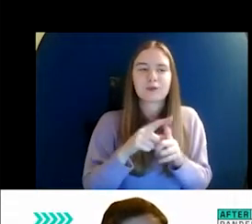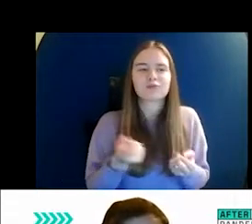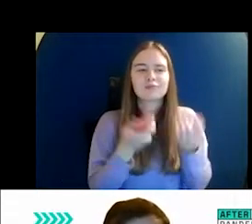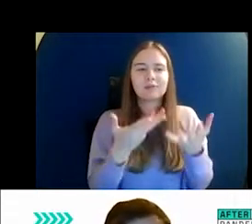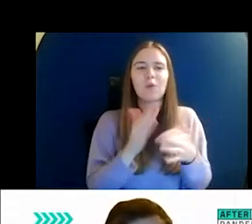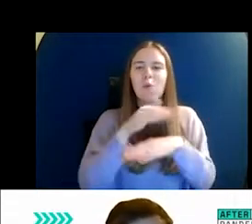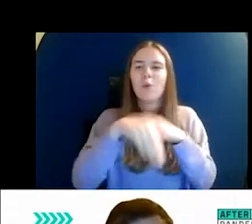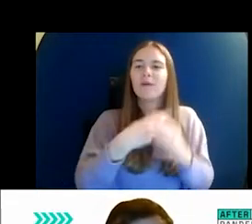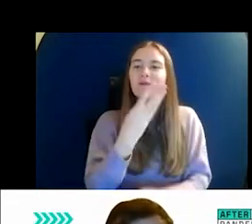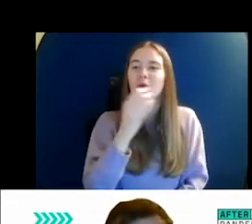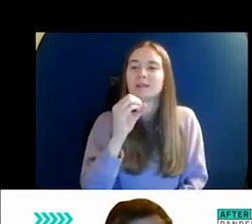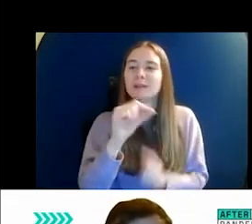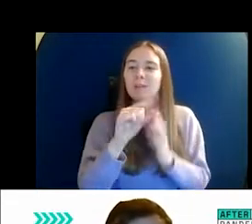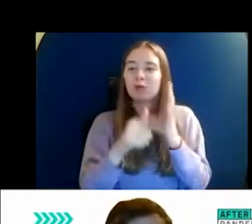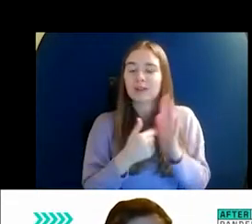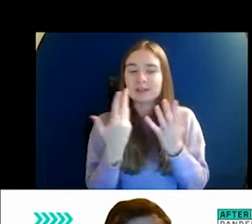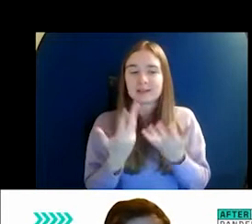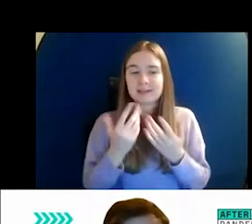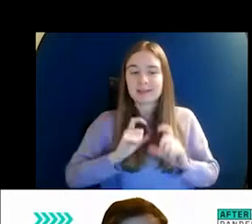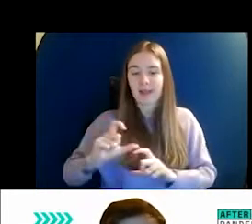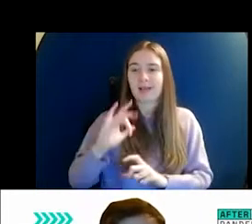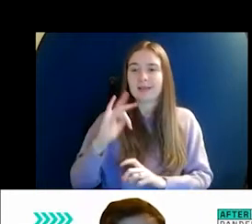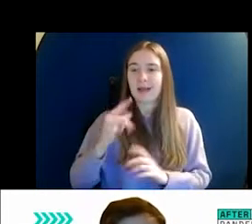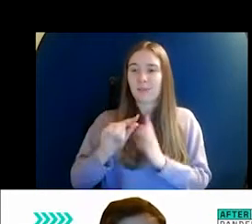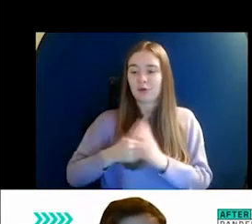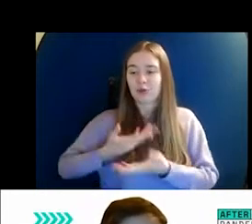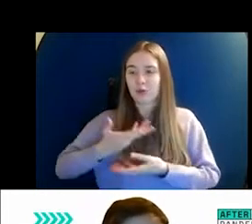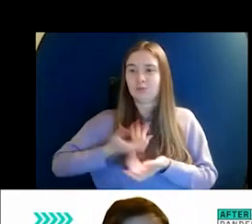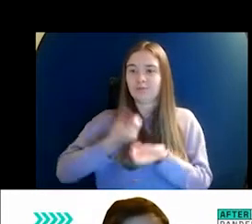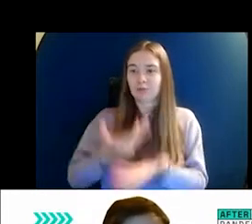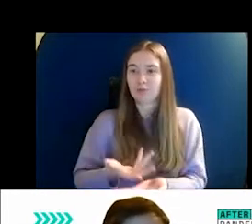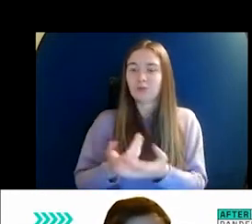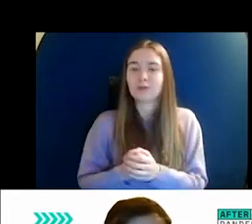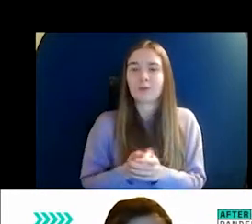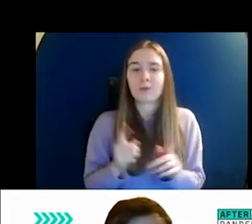We've got 10 projects in the pipeline, and we've also had a huge amount of online impressions,